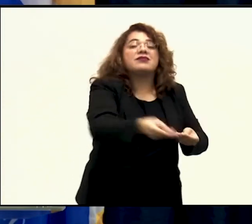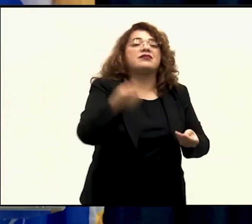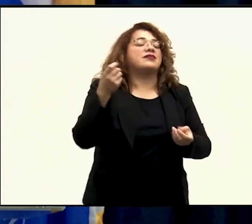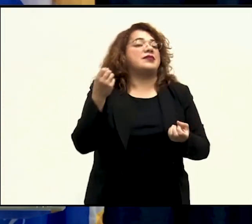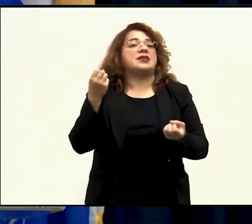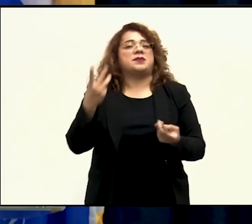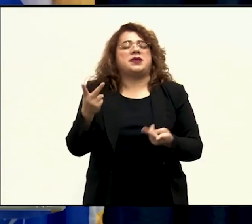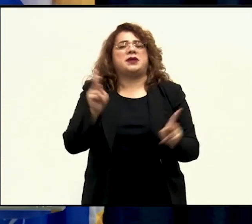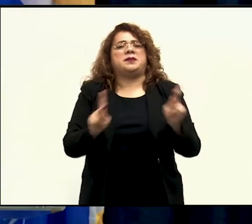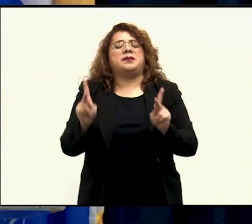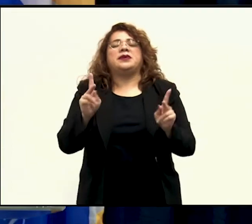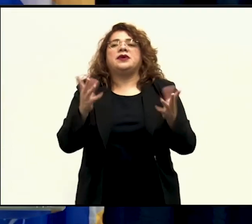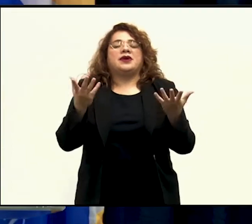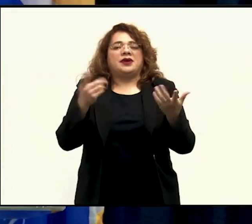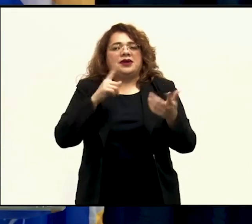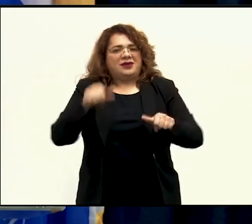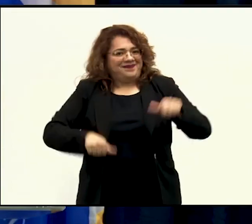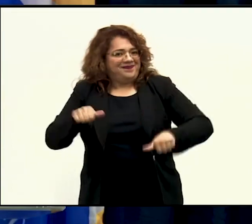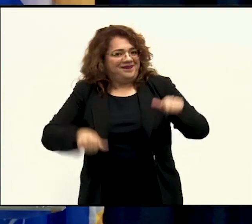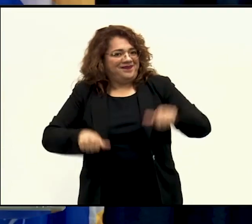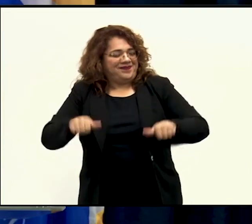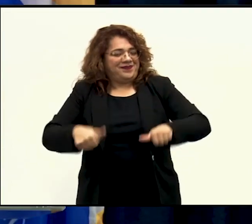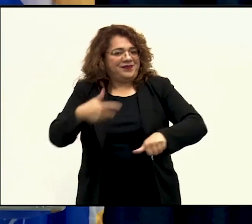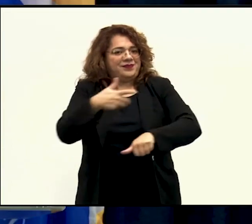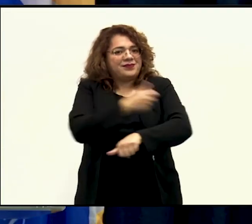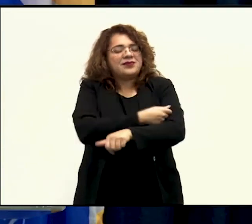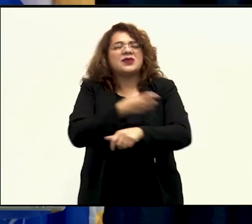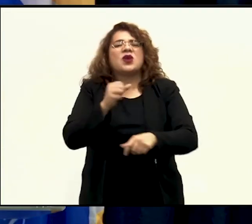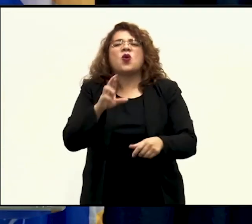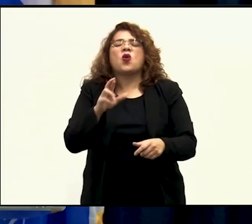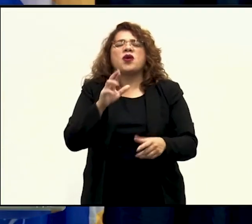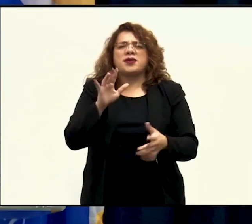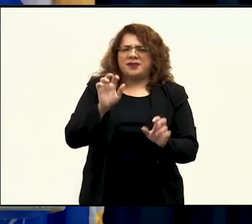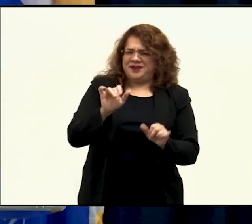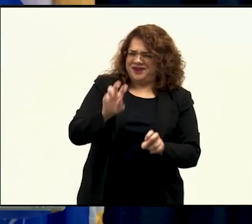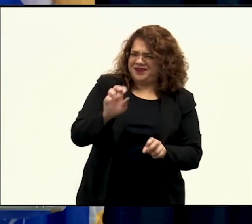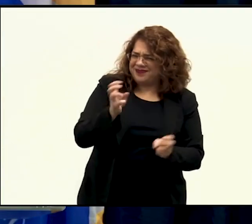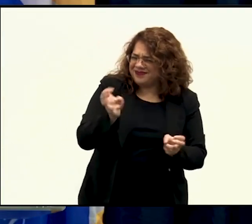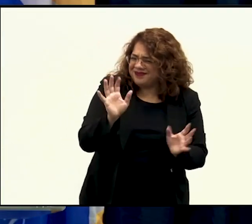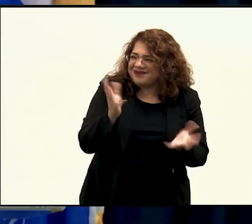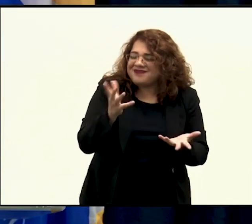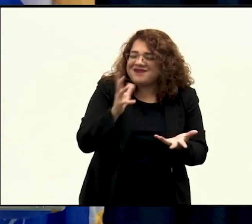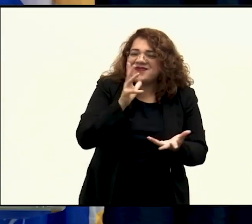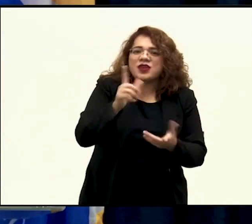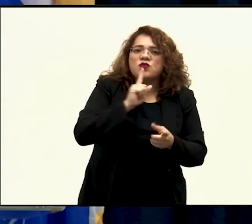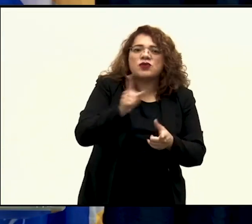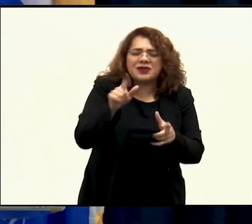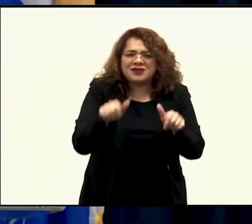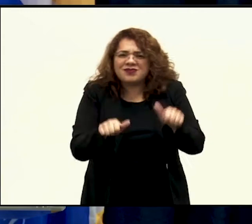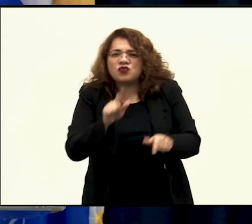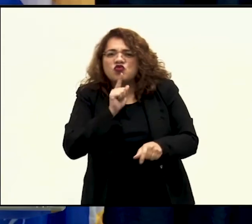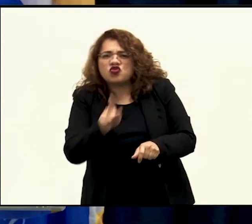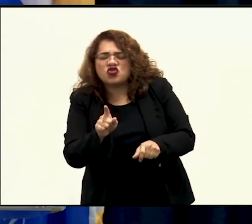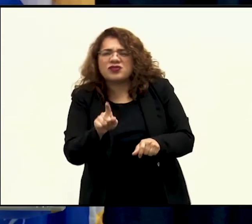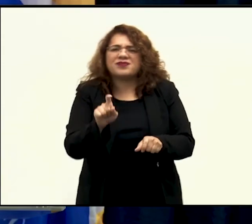in more locations, to create evening, to create evening vaccine opportunities and to really continue to push our numbers up.